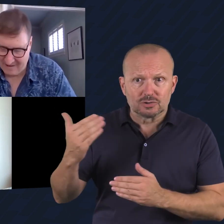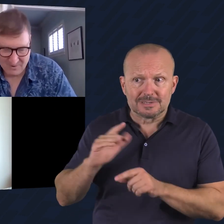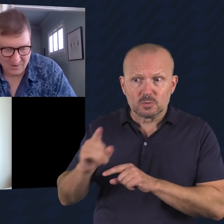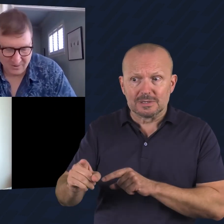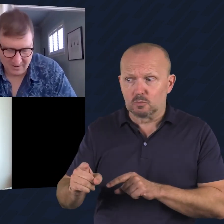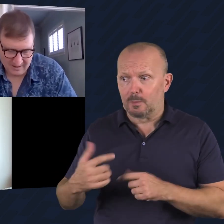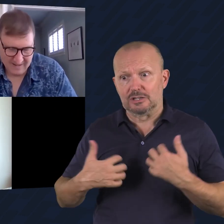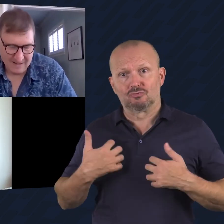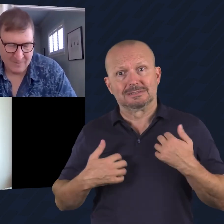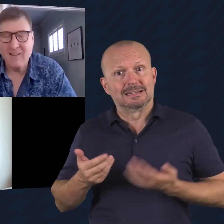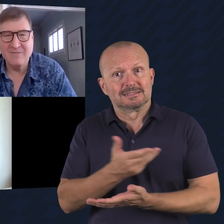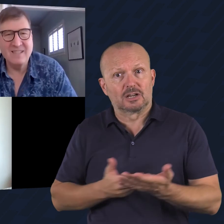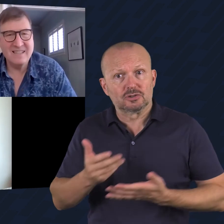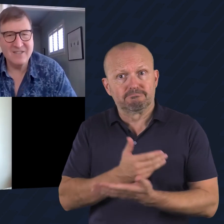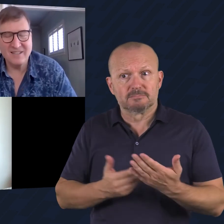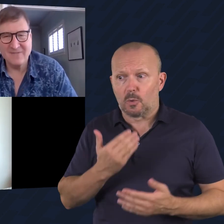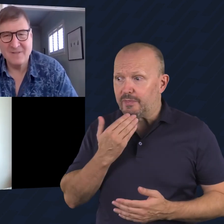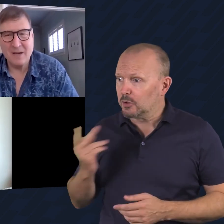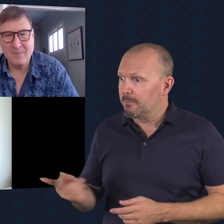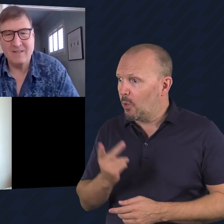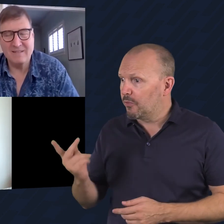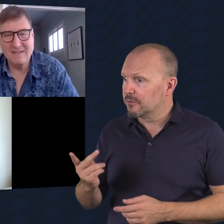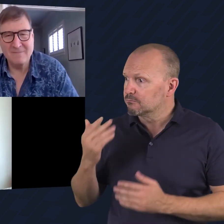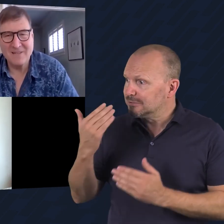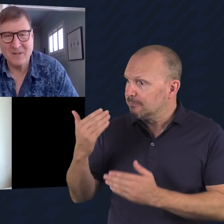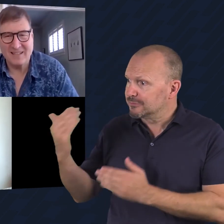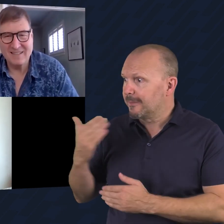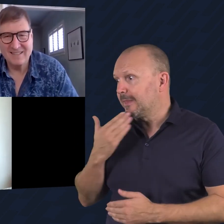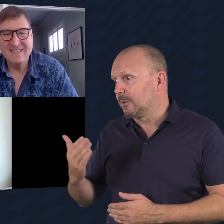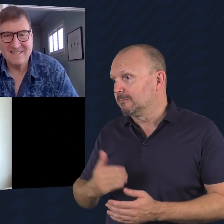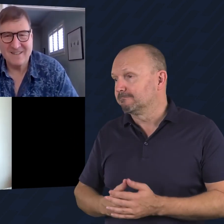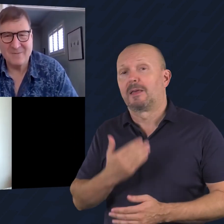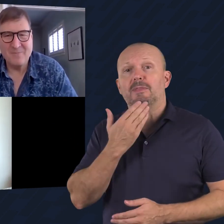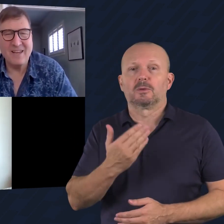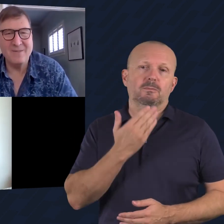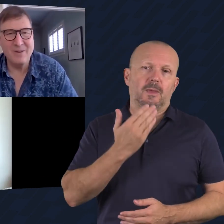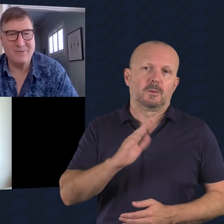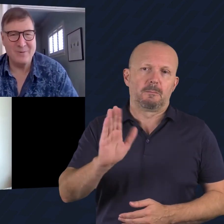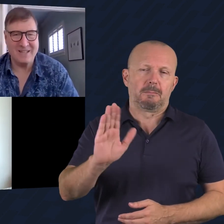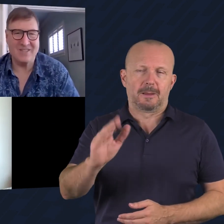And, I'm sure there'll be a lively discussion after the paper next week. So, thank you both very much.